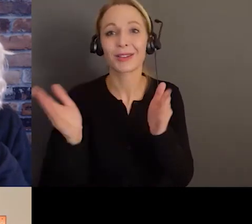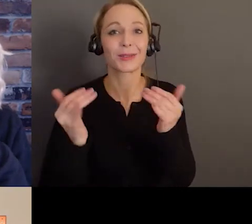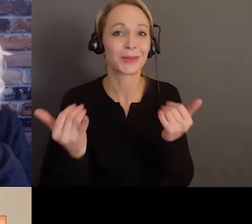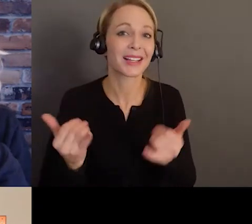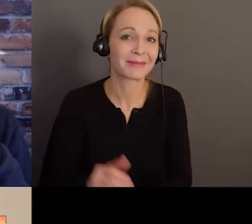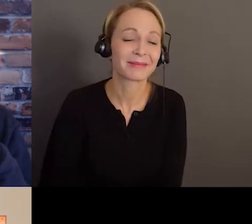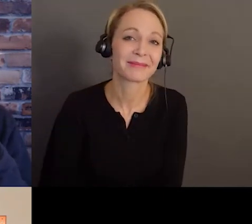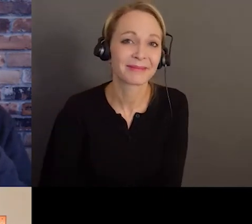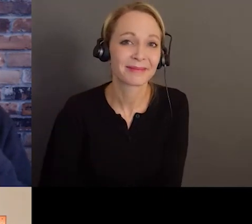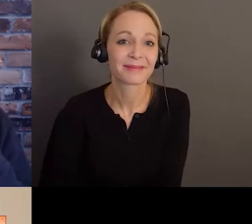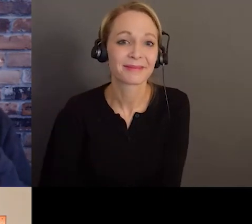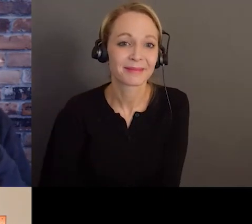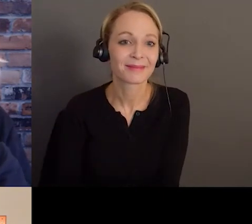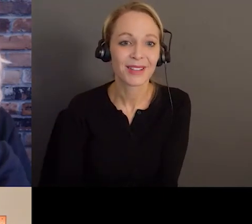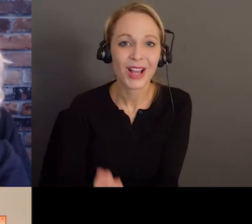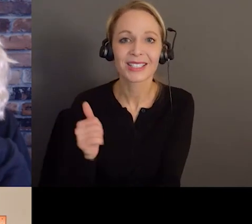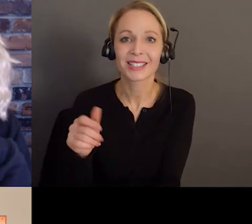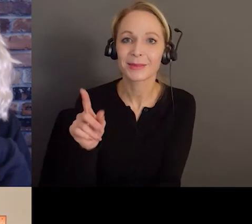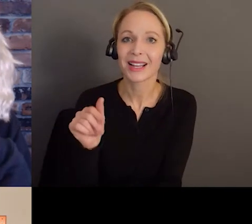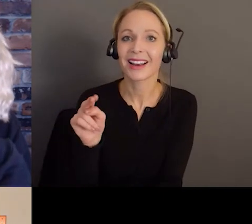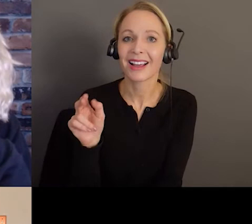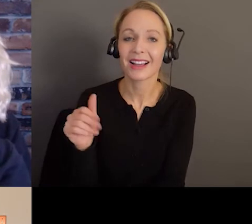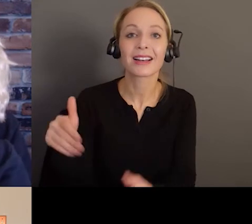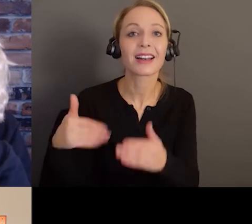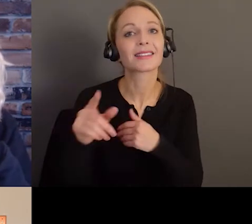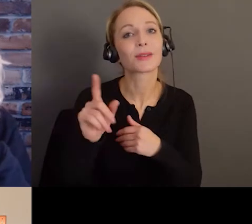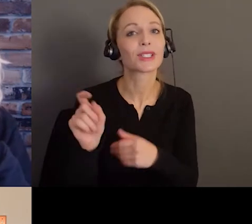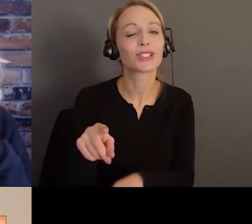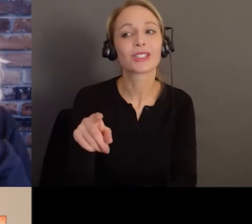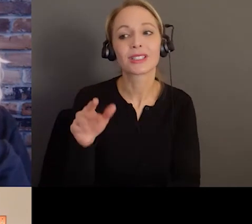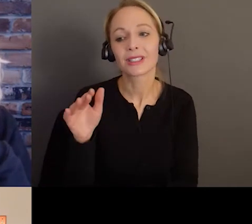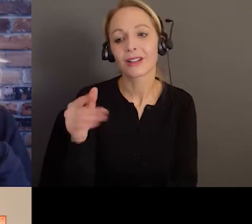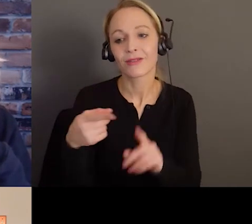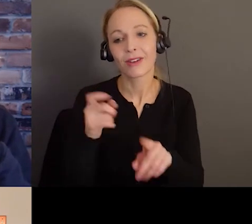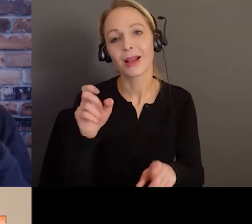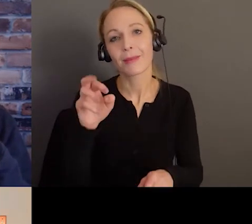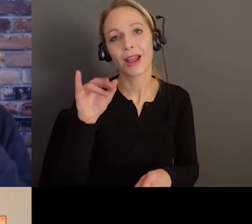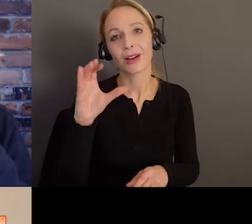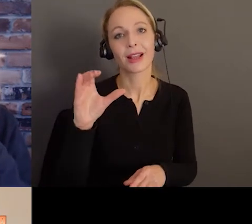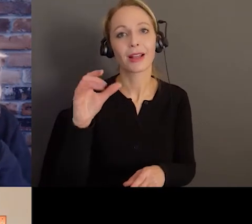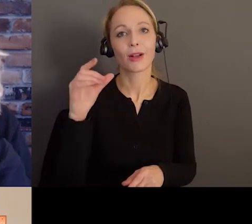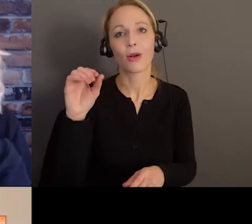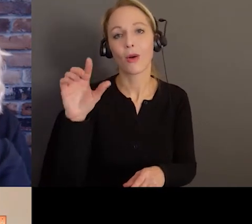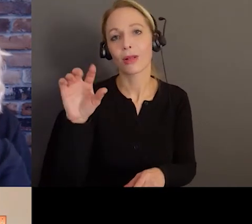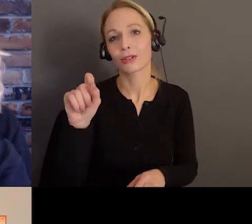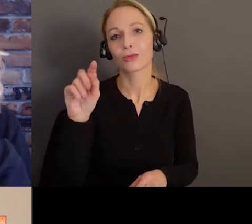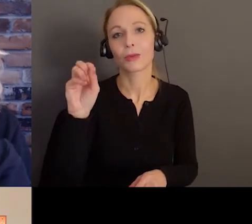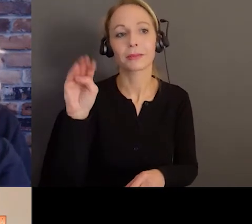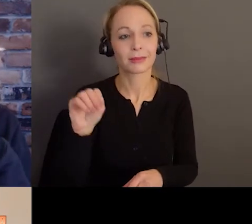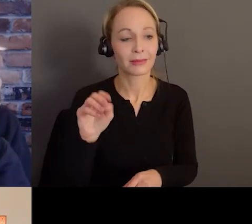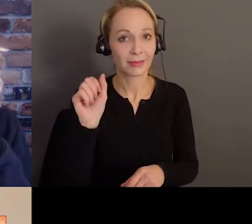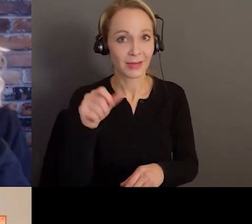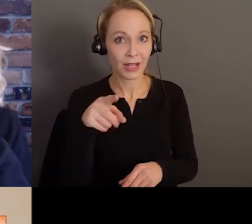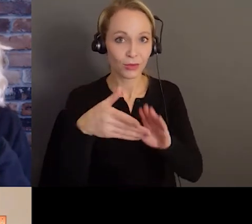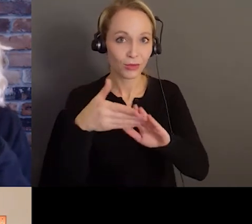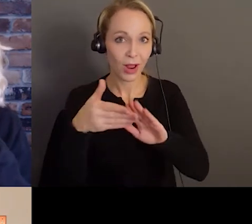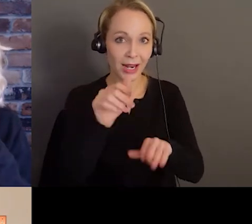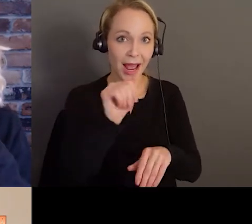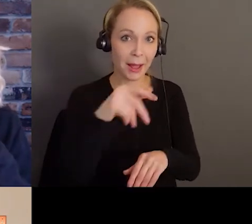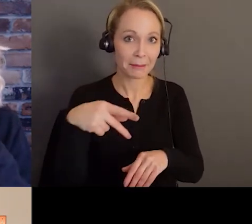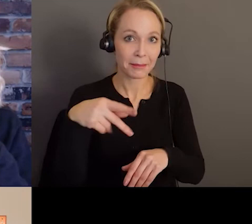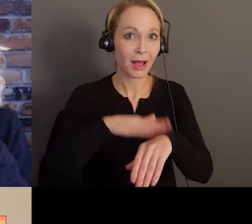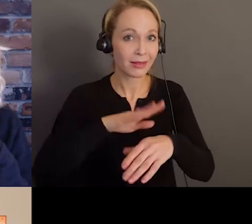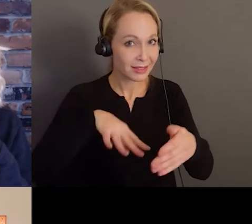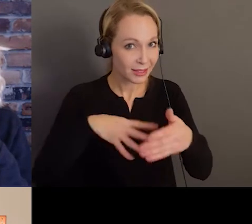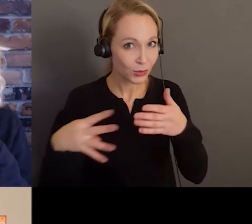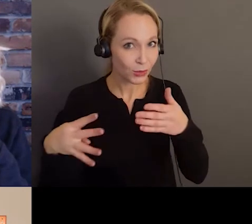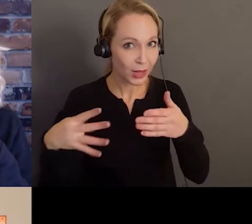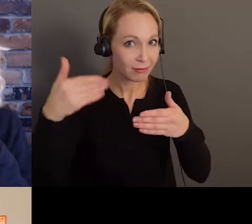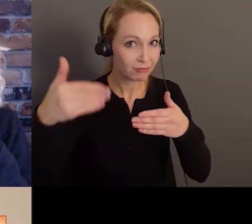NEXT QUESTION IS FROM ERIC, CAN YOU RUN AN APP ON A